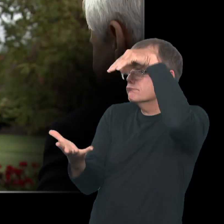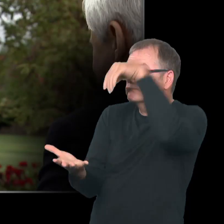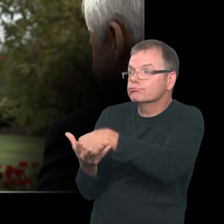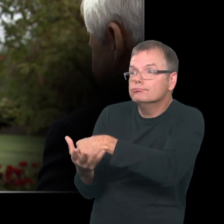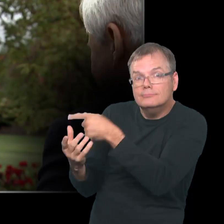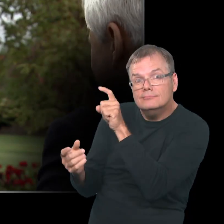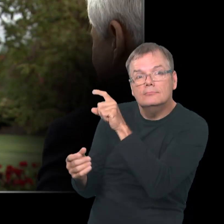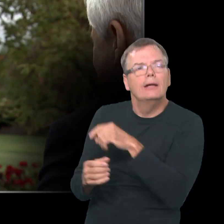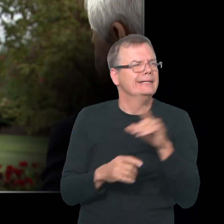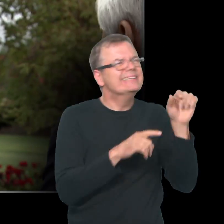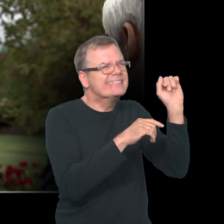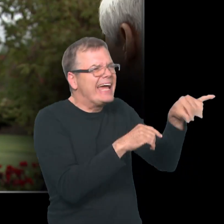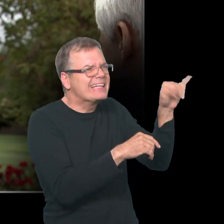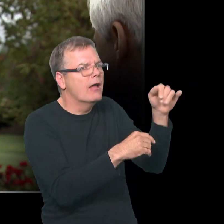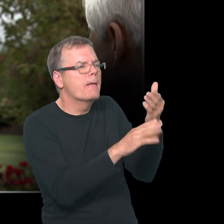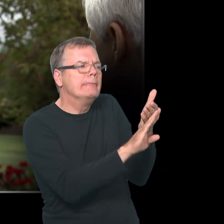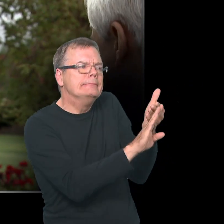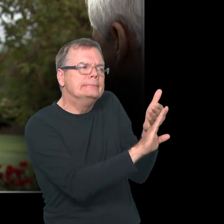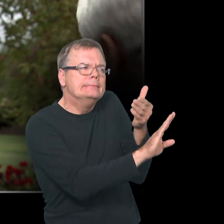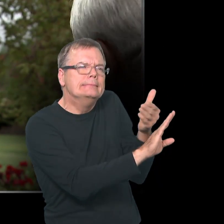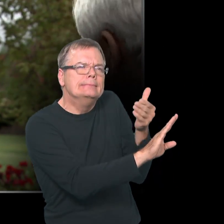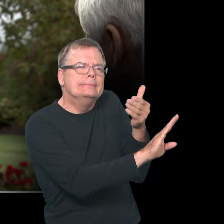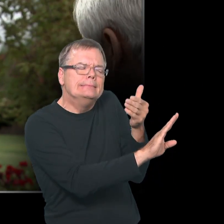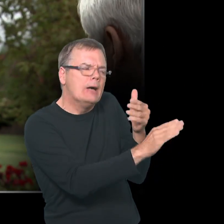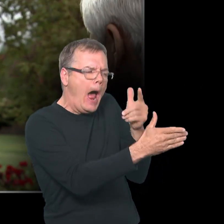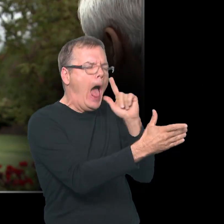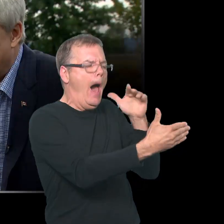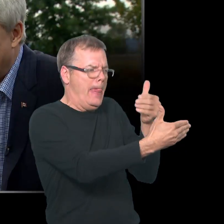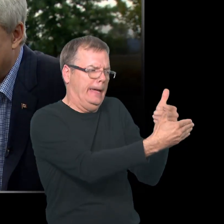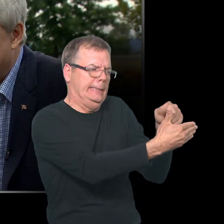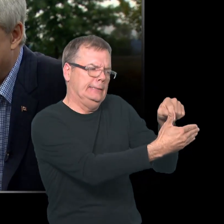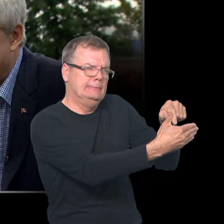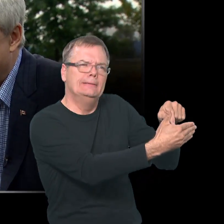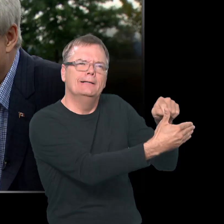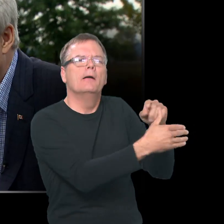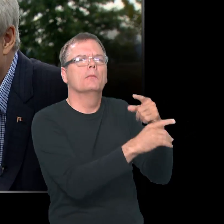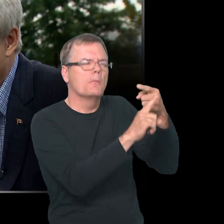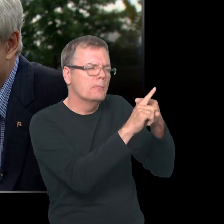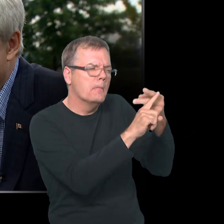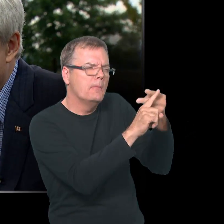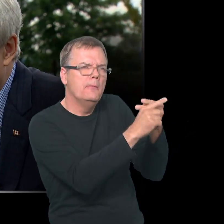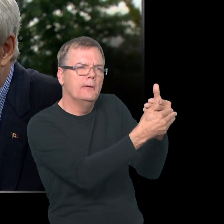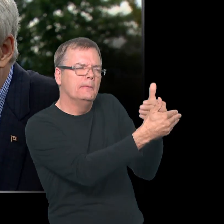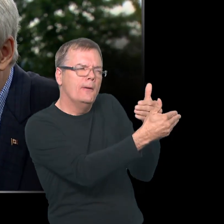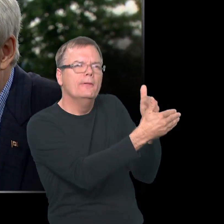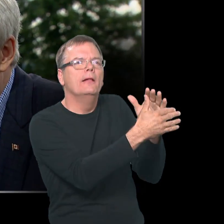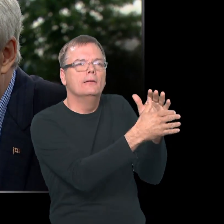This is before the global financial crisis. Before the global financial, but not that long before the global financial. No, it was just before it.